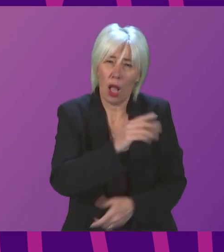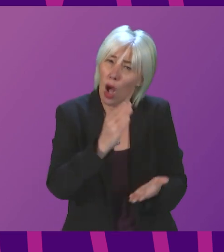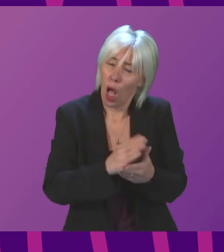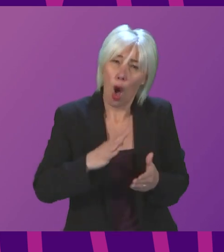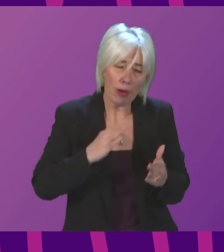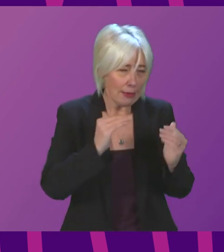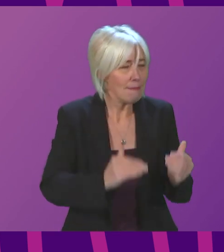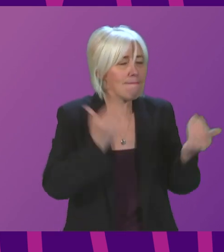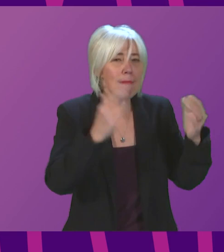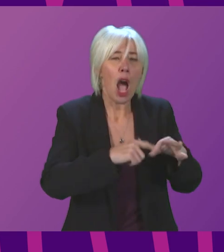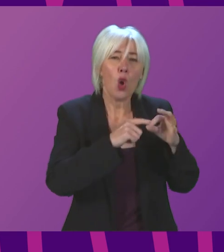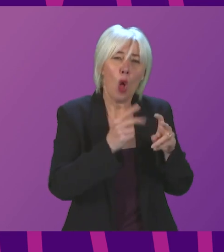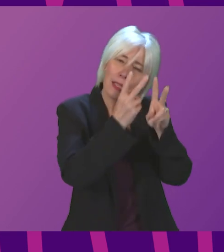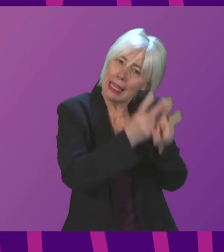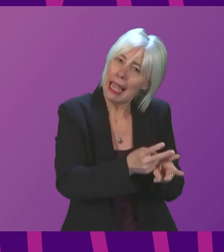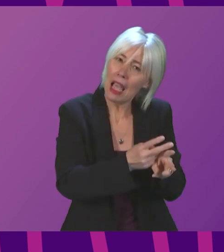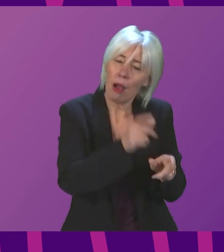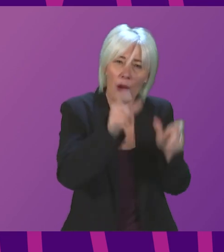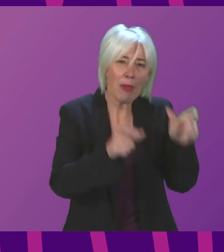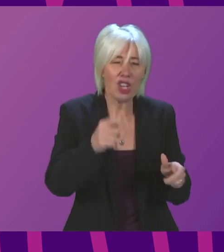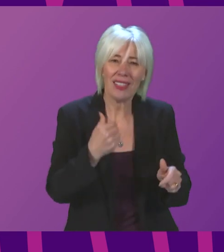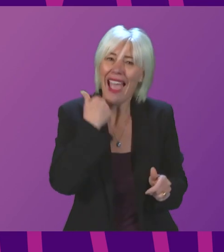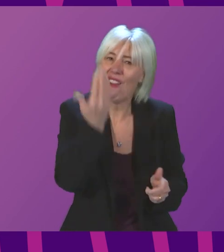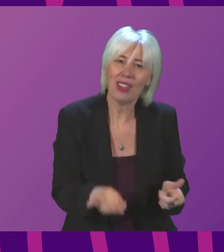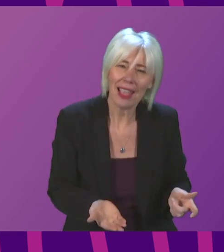care for patients every single day.